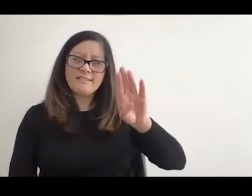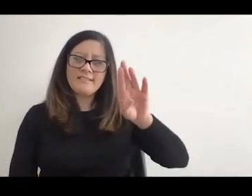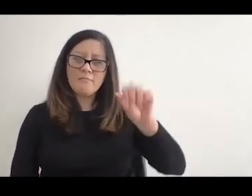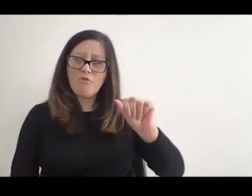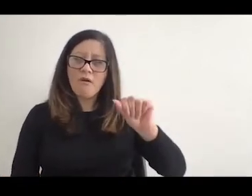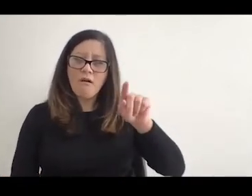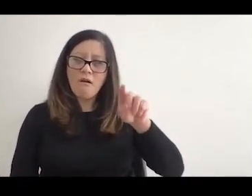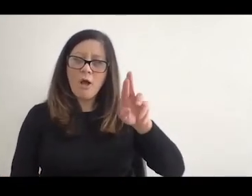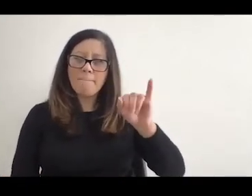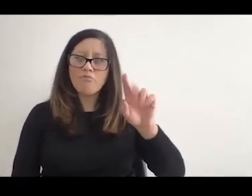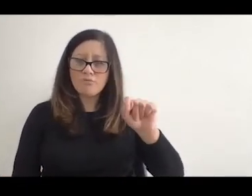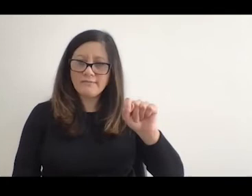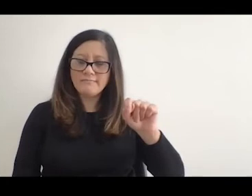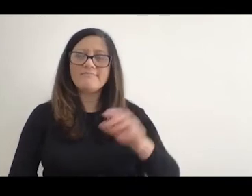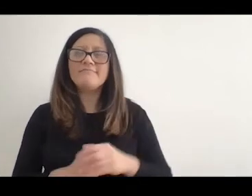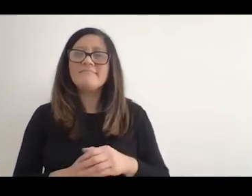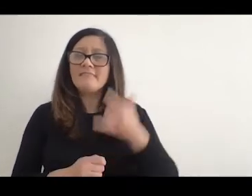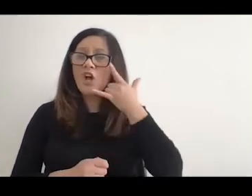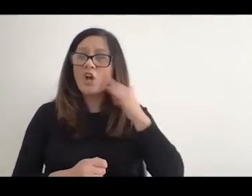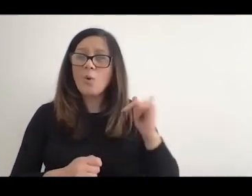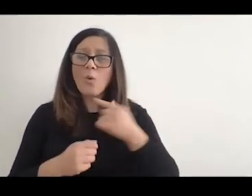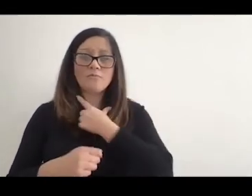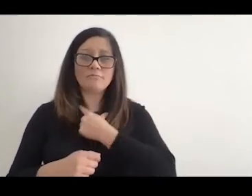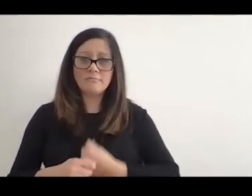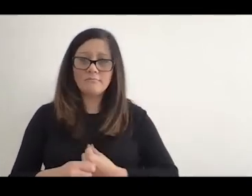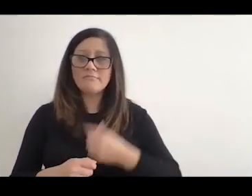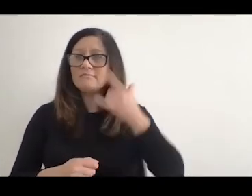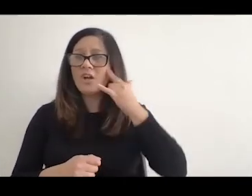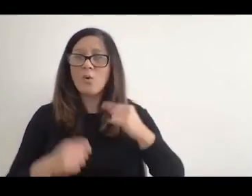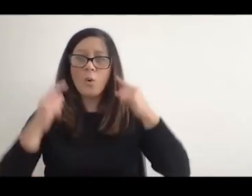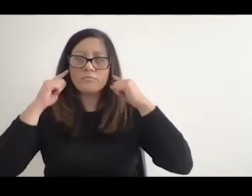gold necklace and gold hoops.